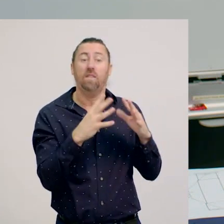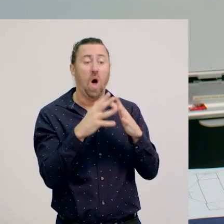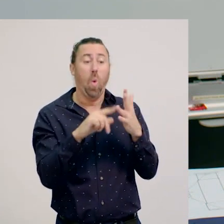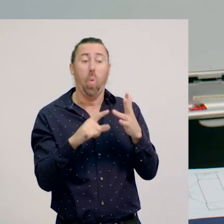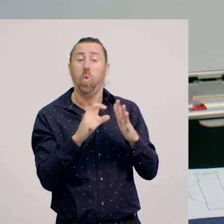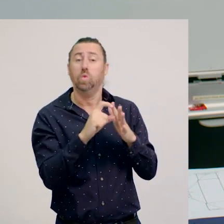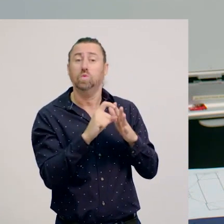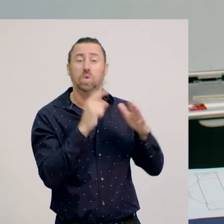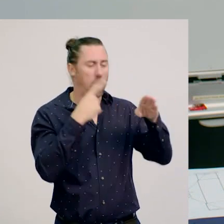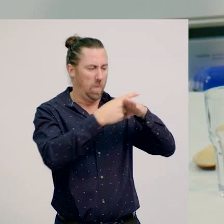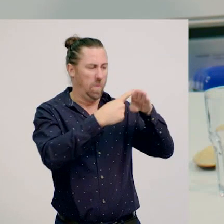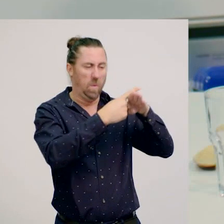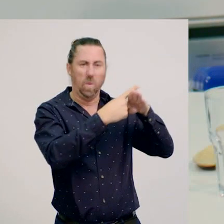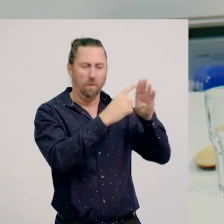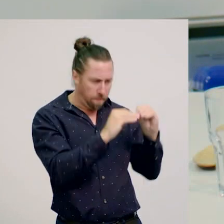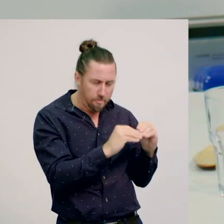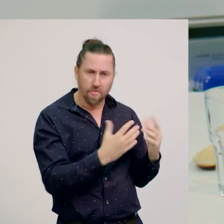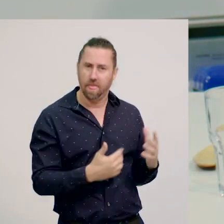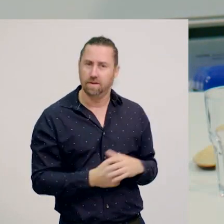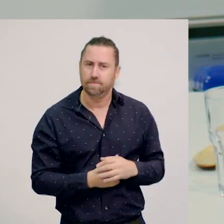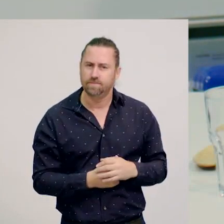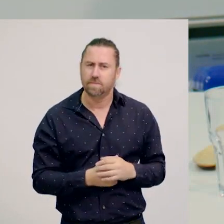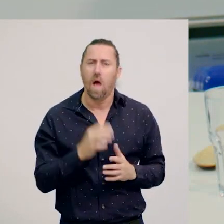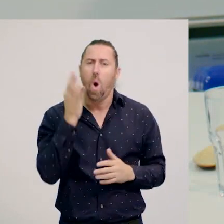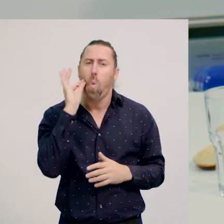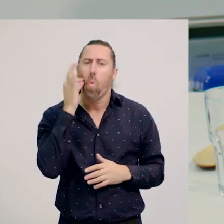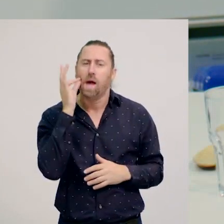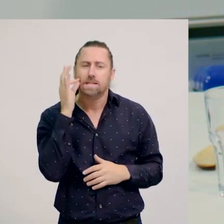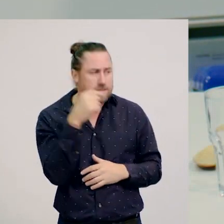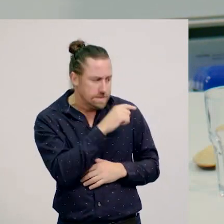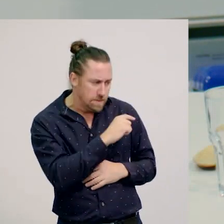Right. This white part, it has to be very hard,